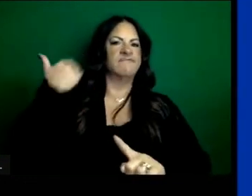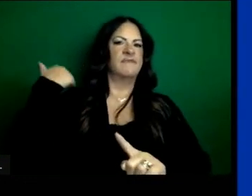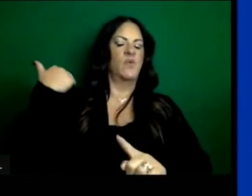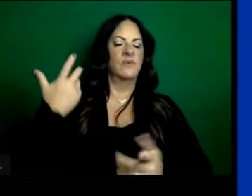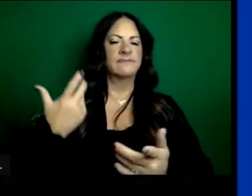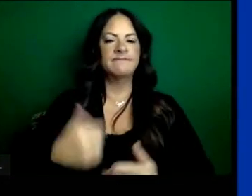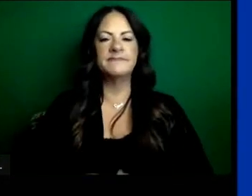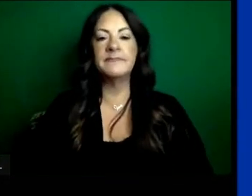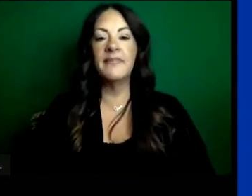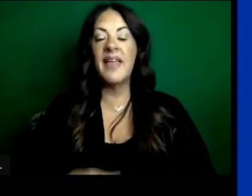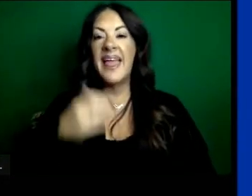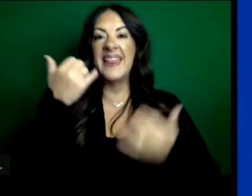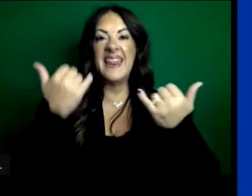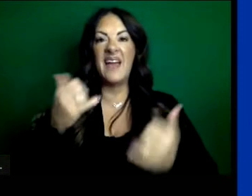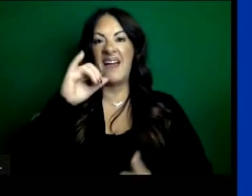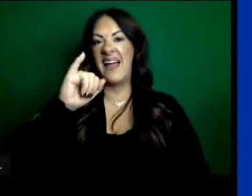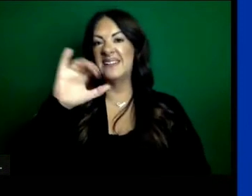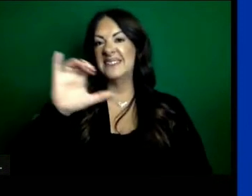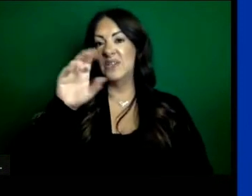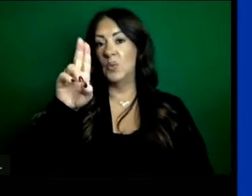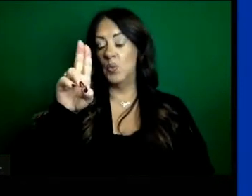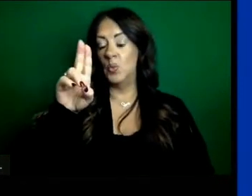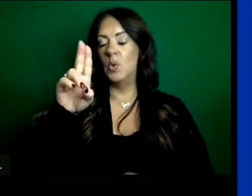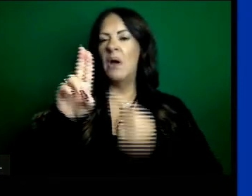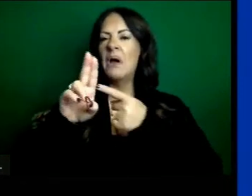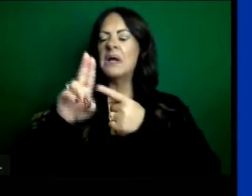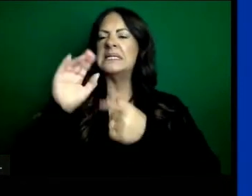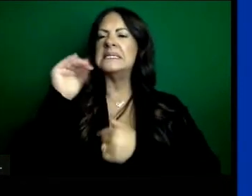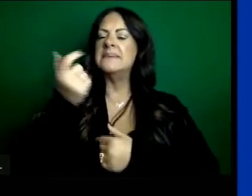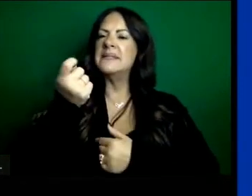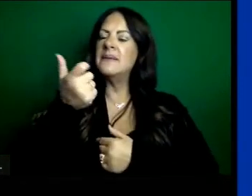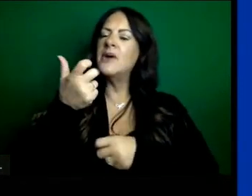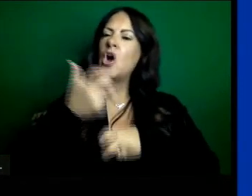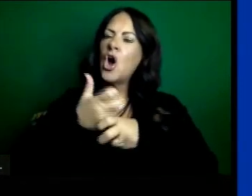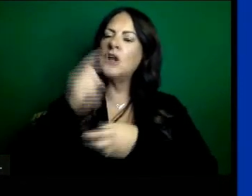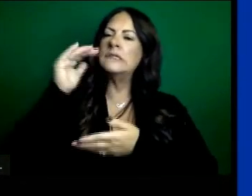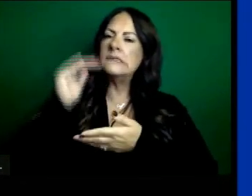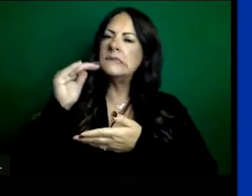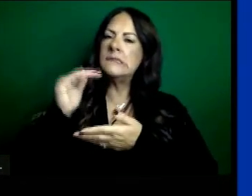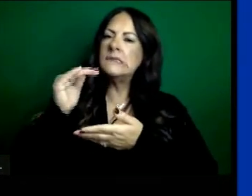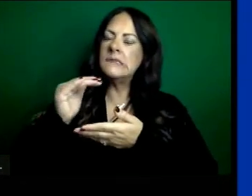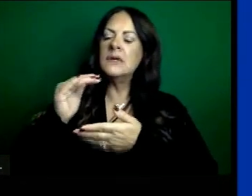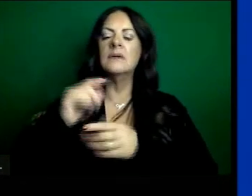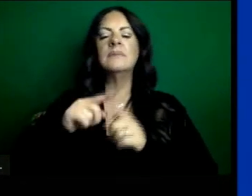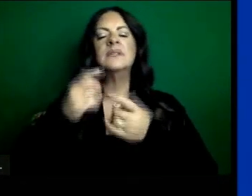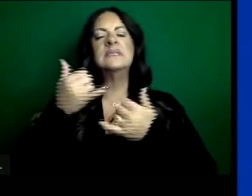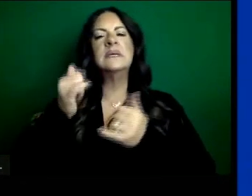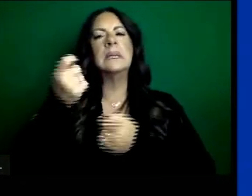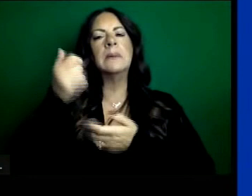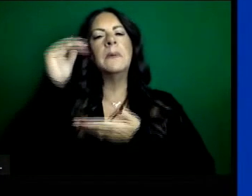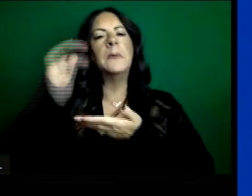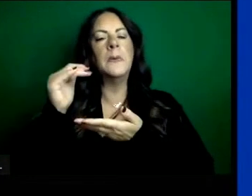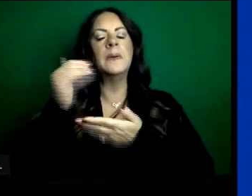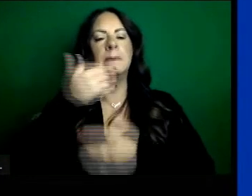THAN HALF A REDUCTION IN NEW HOSPITALIZATIONS DAY OVER DAY COMPARED TO OUR PEAK.